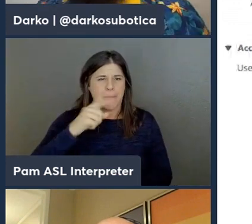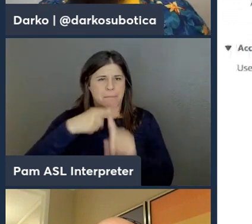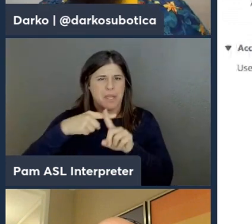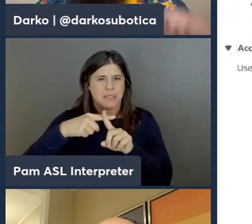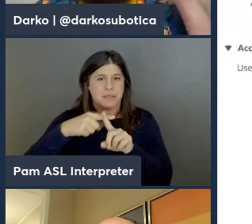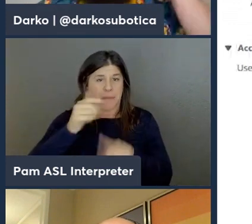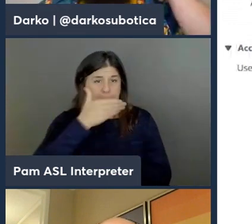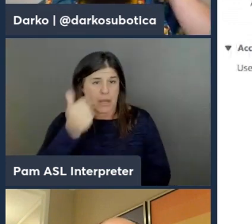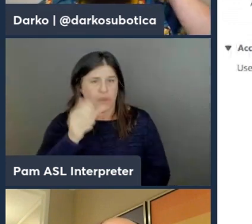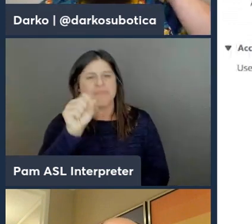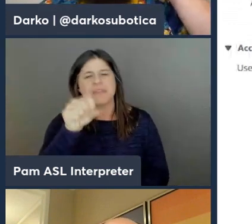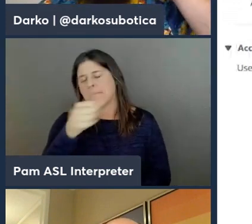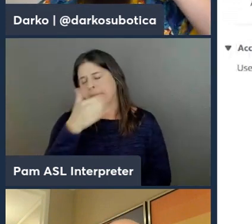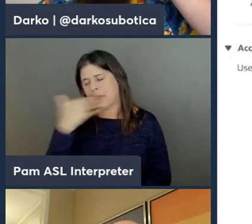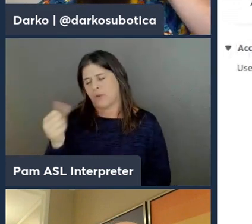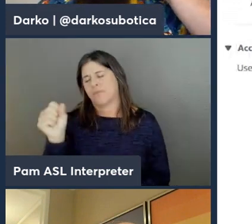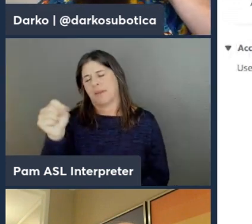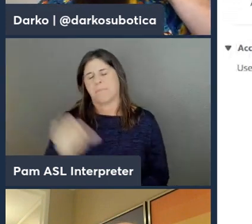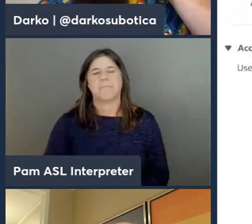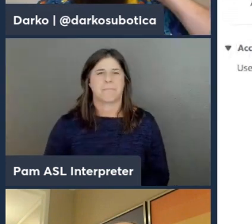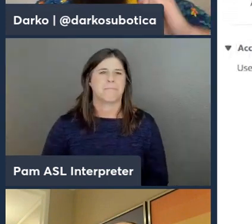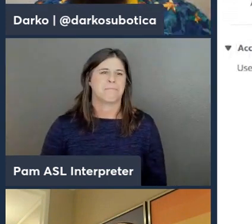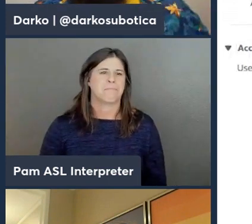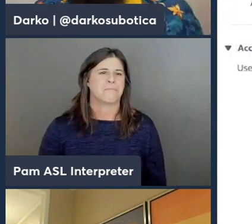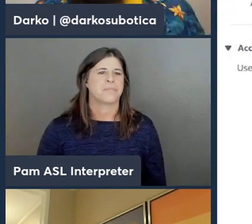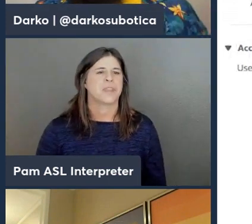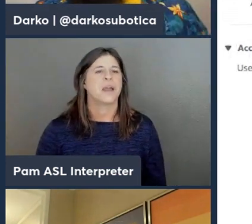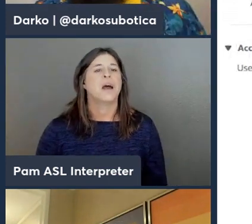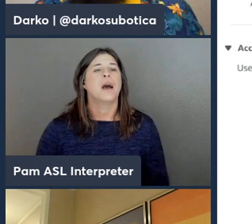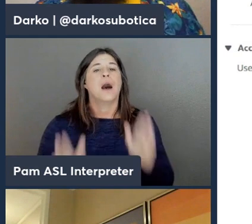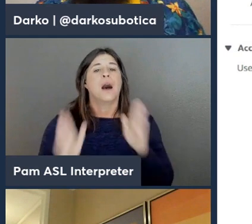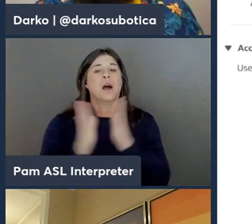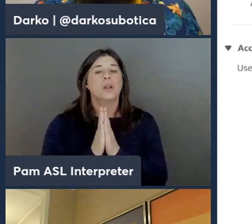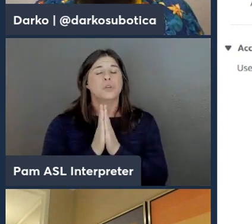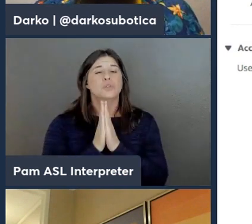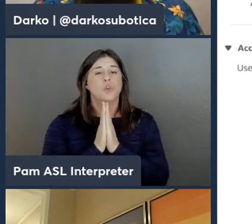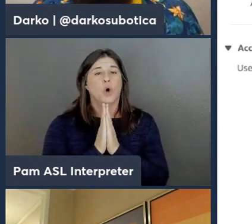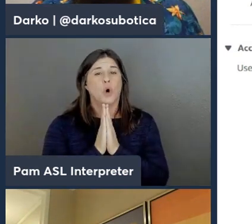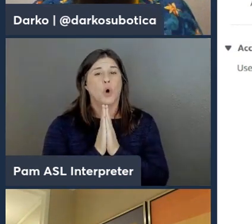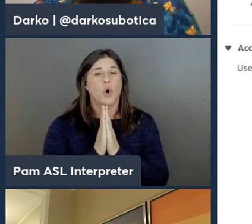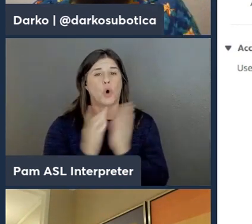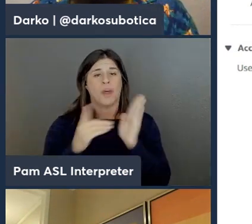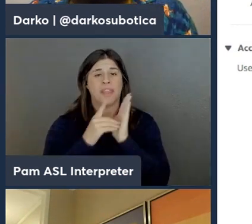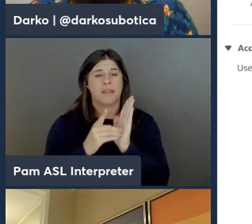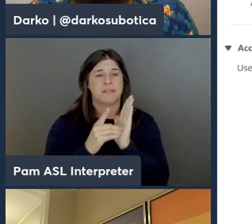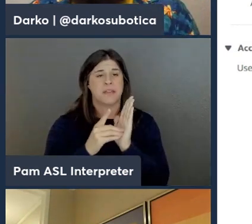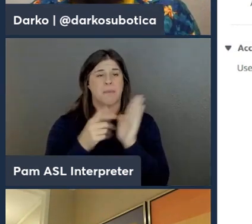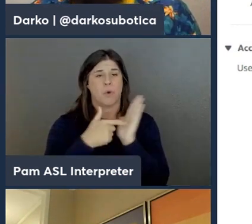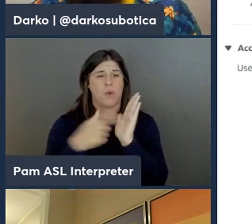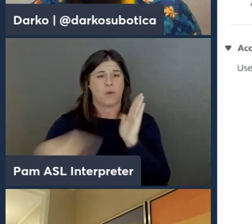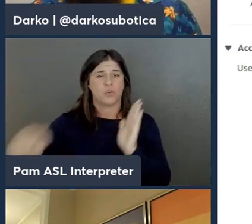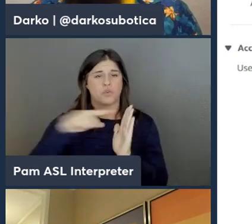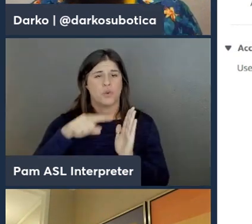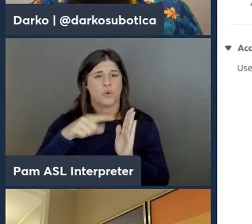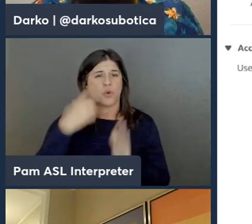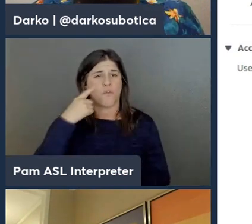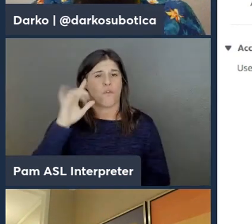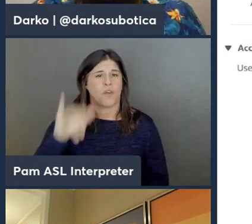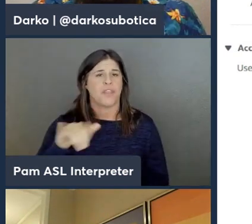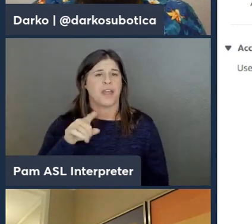It's better. Yeah. That's better now. Okay All right. So the demo that gonna show you has a three parts, first thing you're gonna look at,